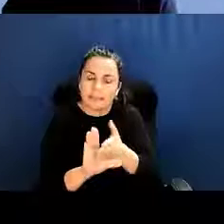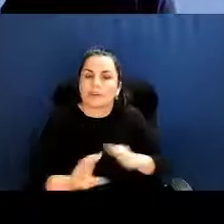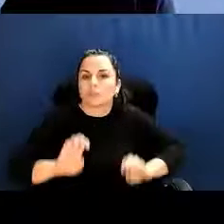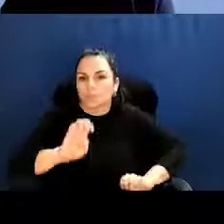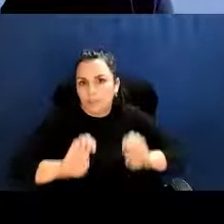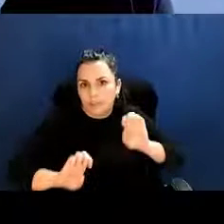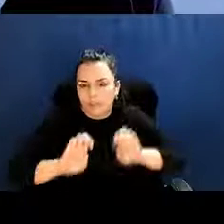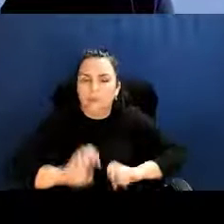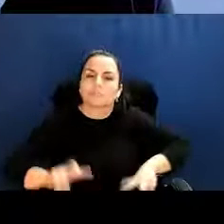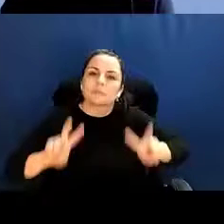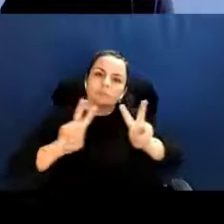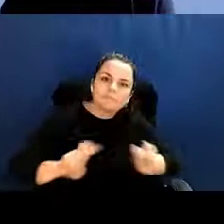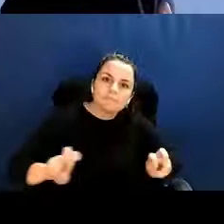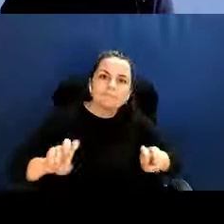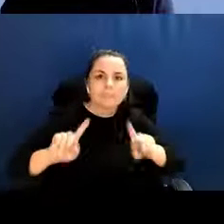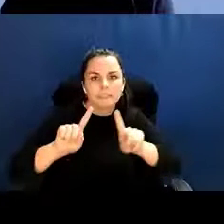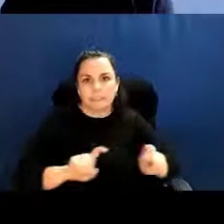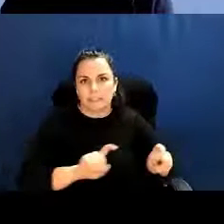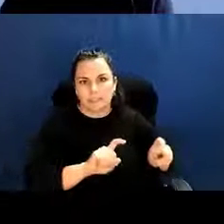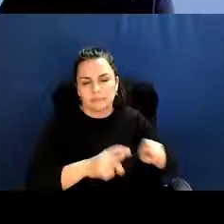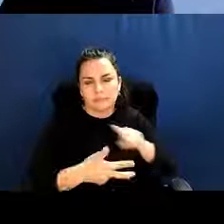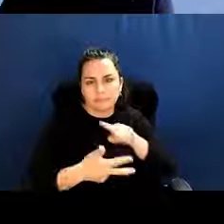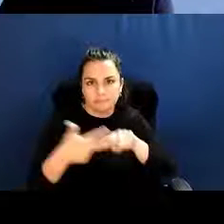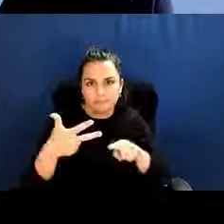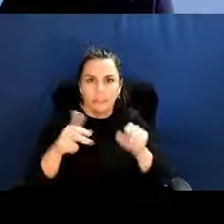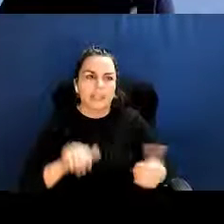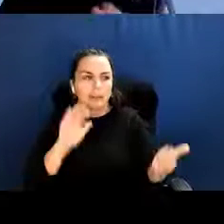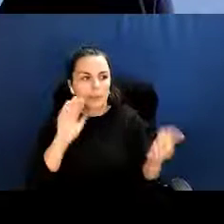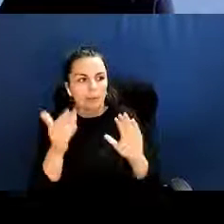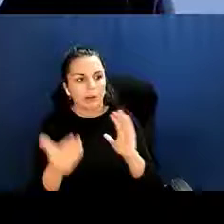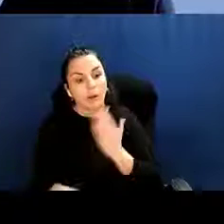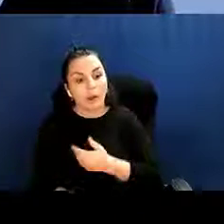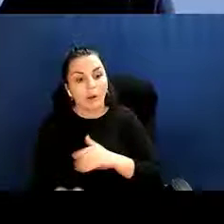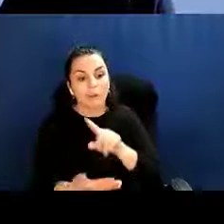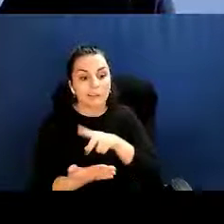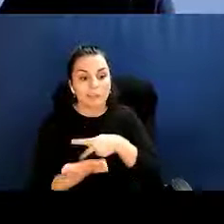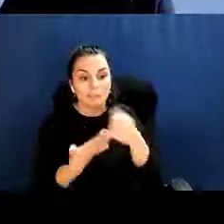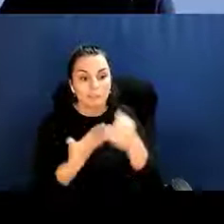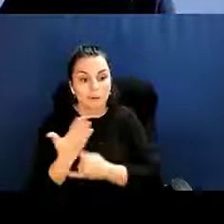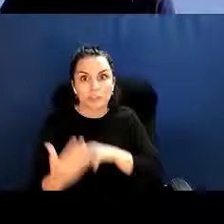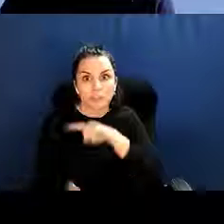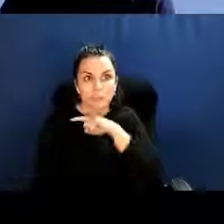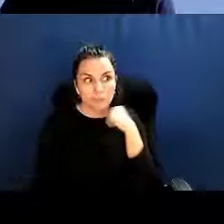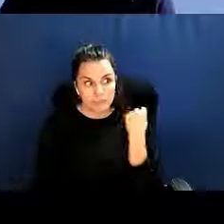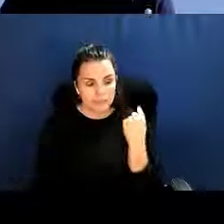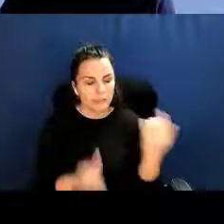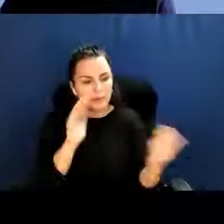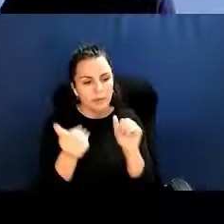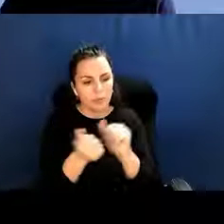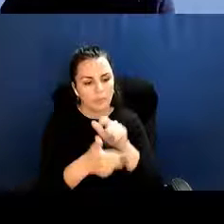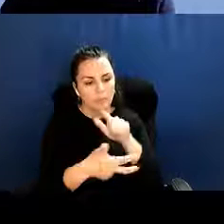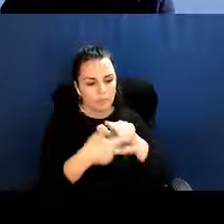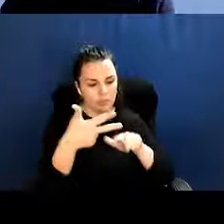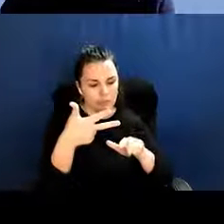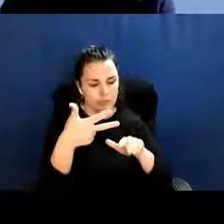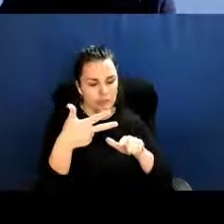And so, as researchers, when you think about the risk posed by your research procedures,